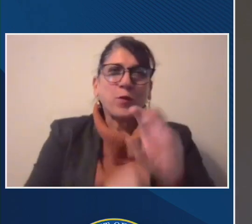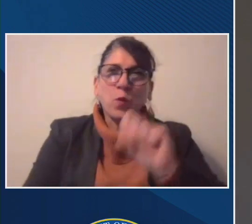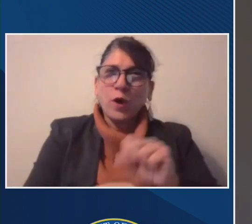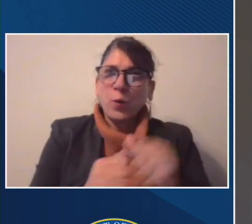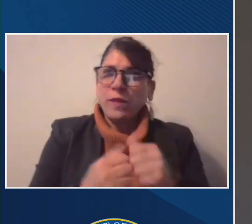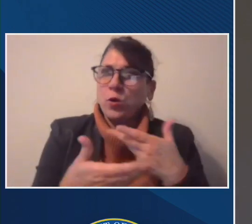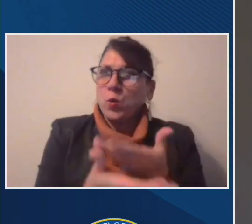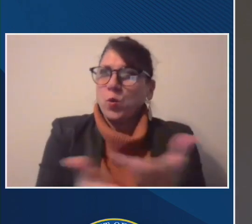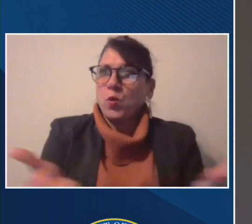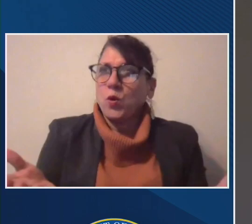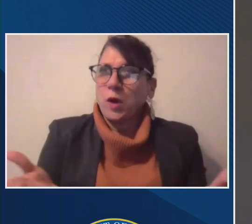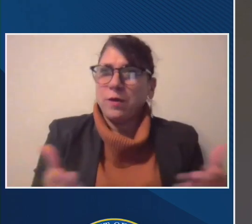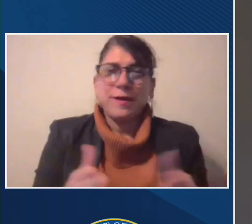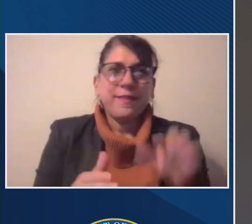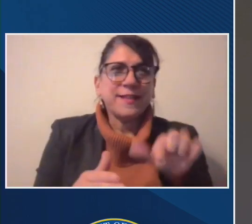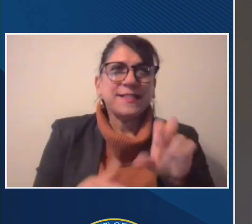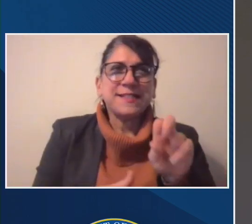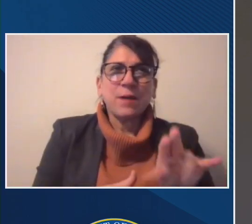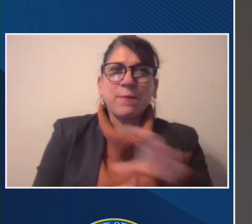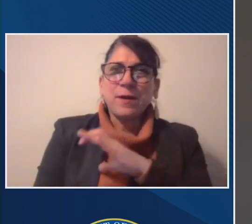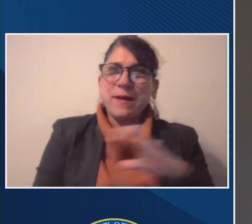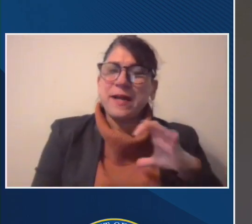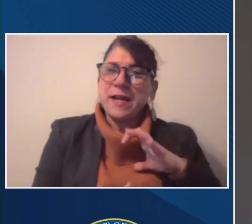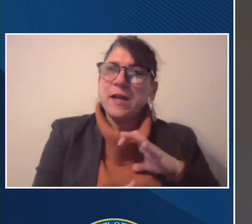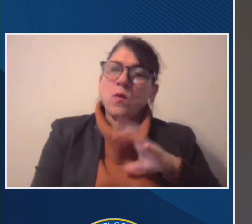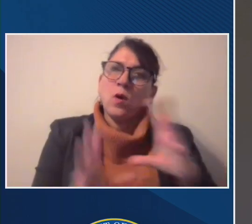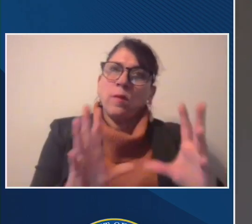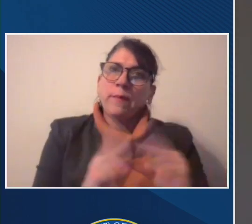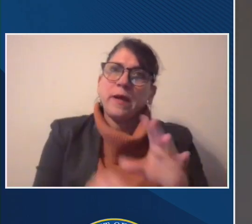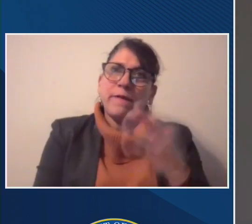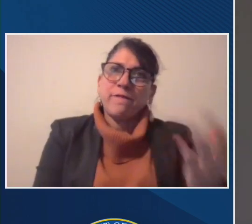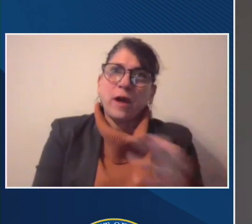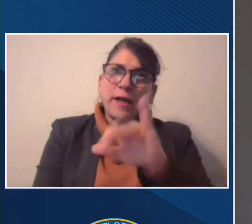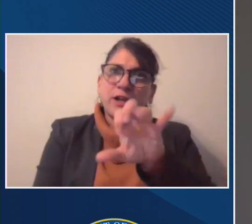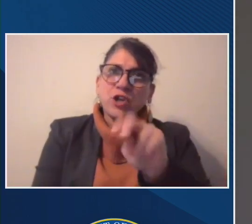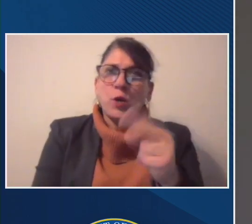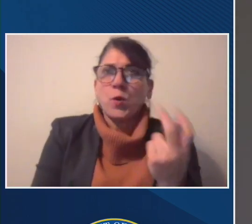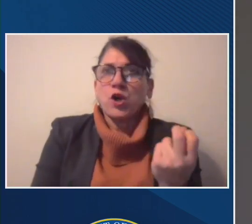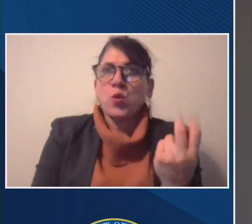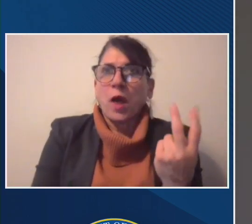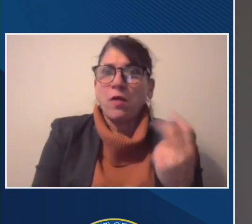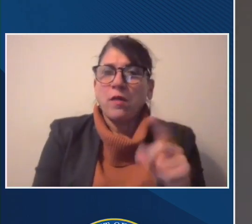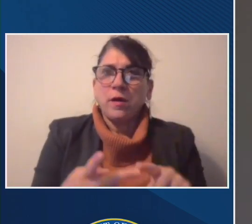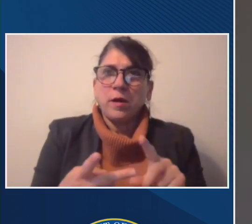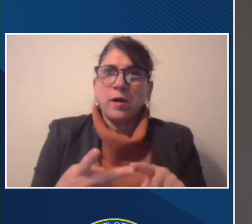This subcommittee will meet on Friday, January 12th and Friday, February 9th of